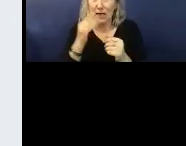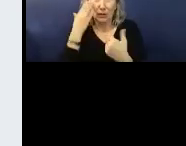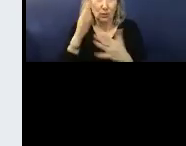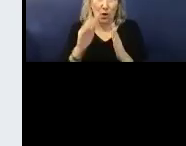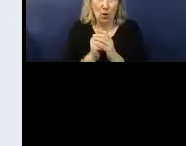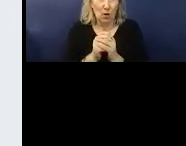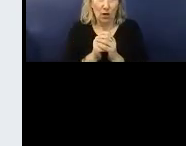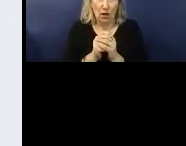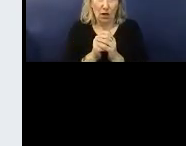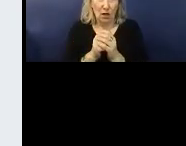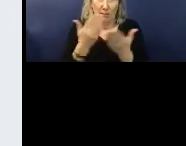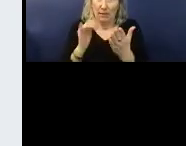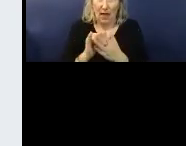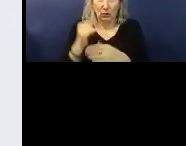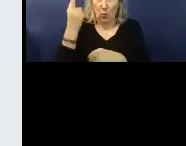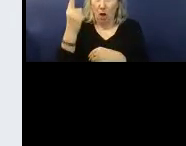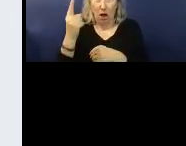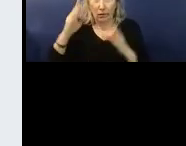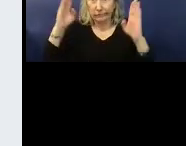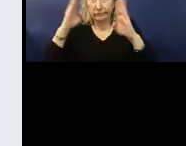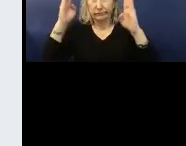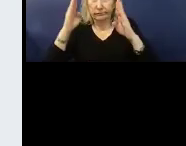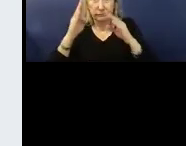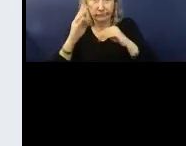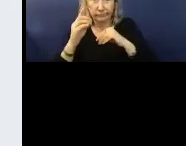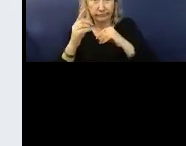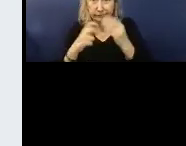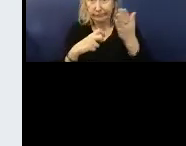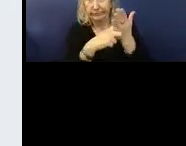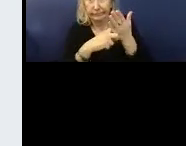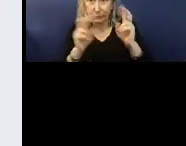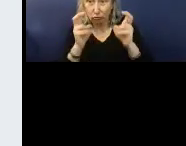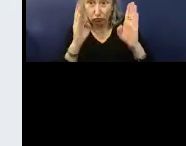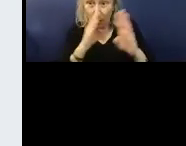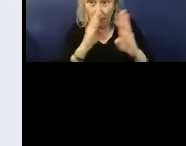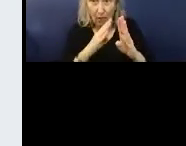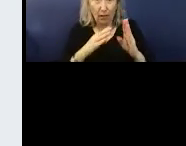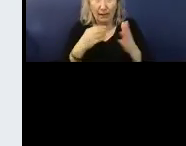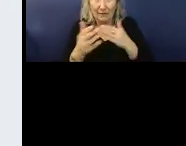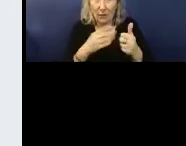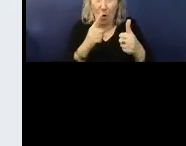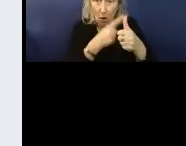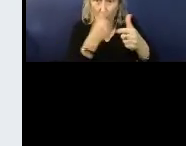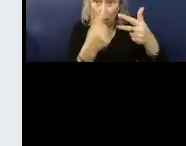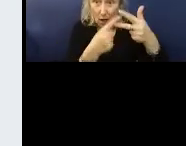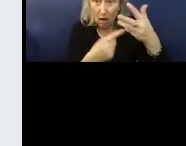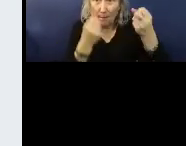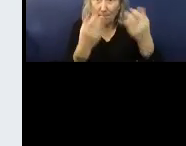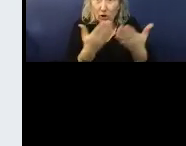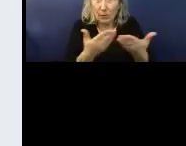even though there might be multiple separate APS intakes. I don't. Maybe that's the disconnect.